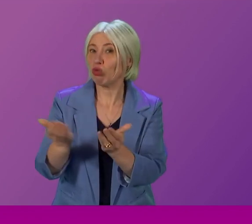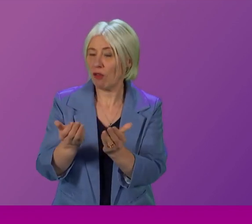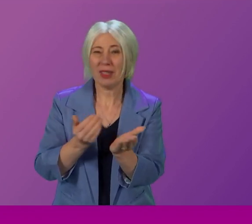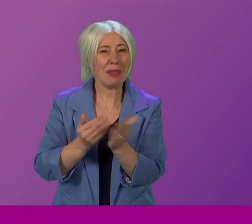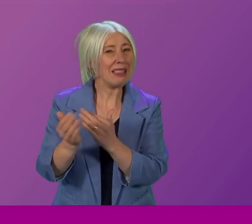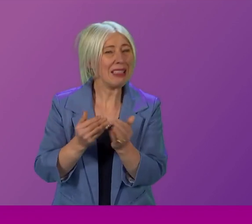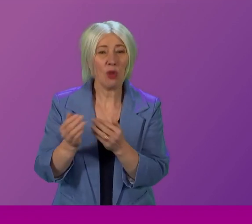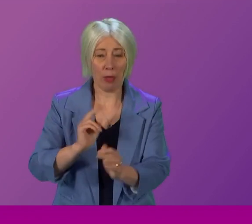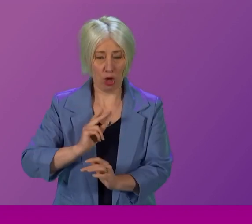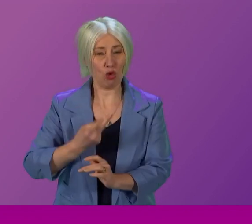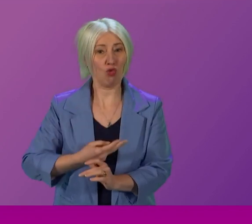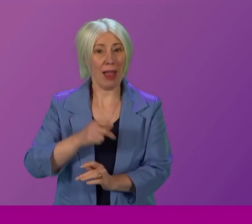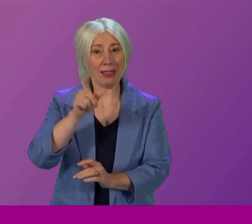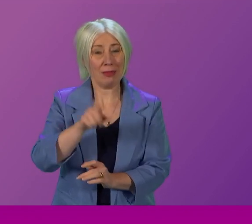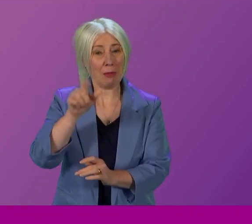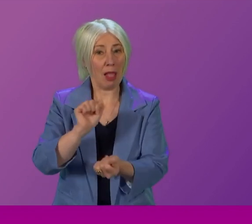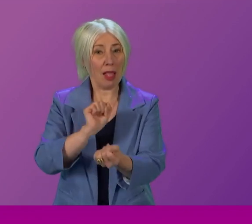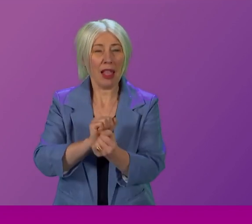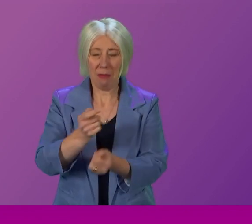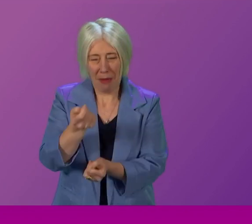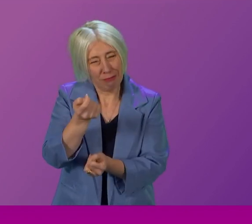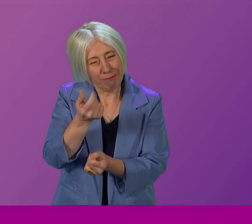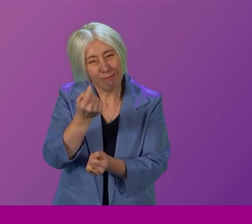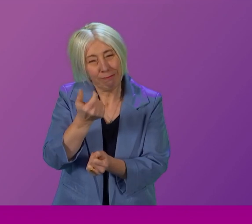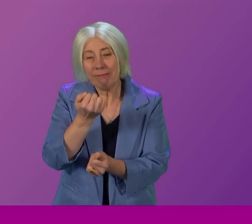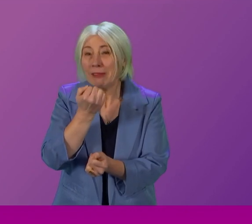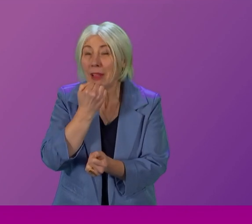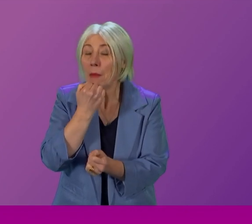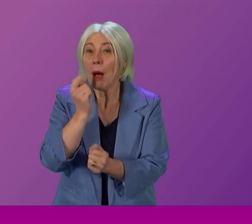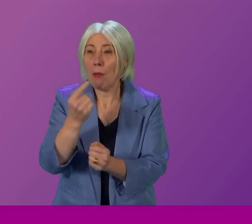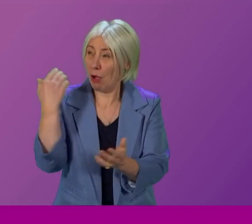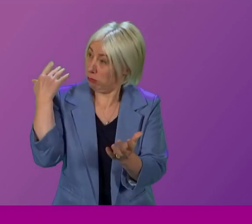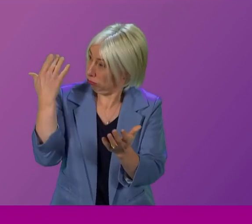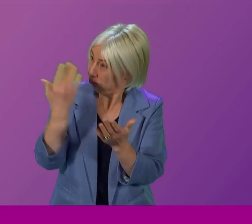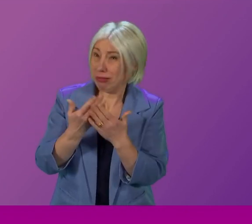transgender prisoners—although they are very small in number—for many years now. It has